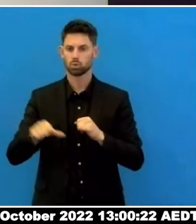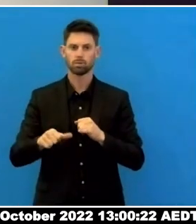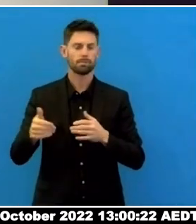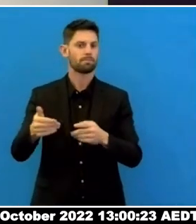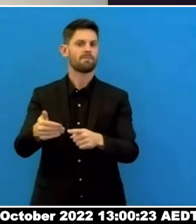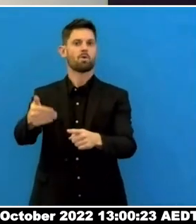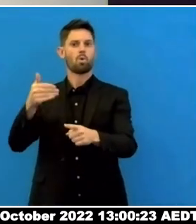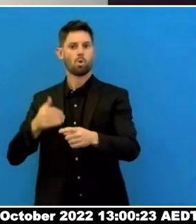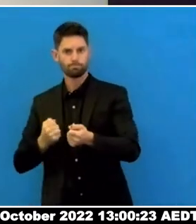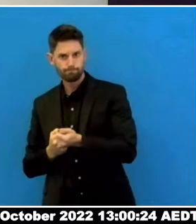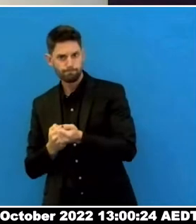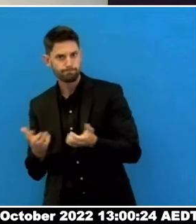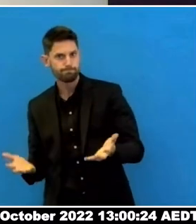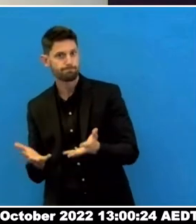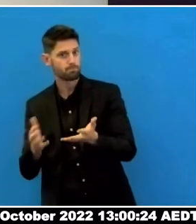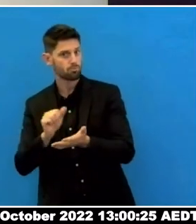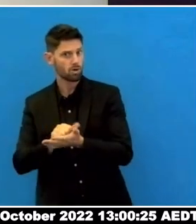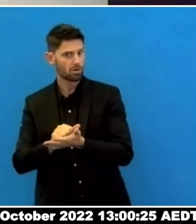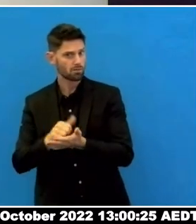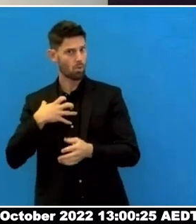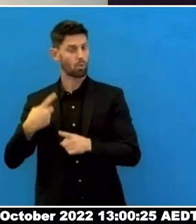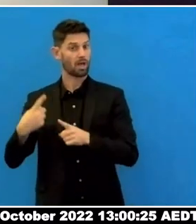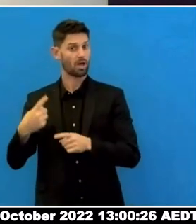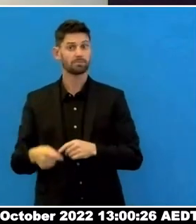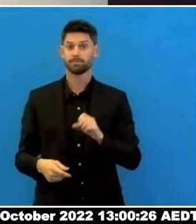Yes. That would be true. Yes. Thank you.